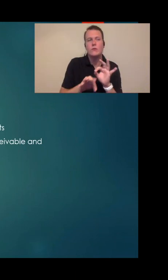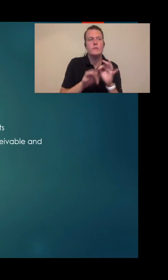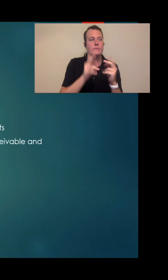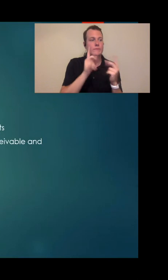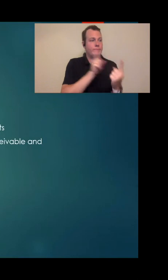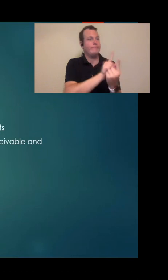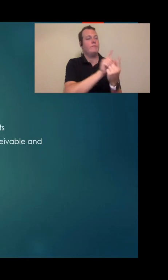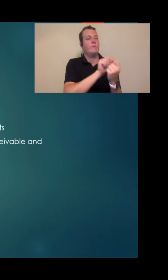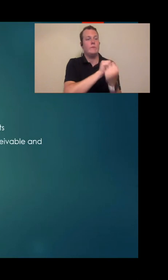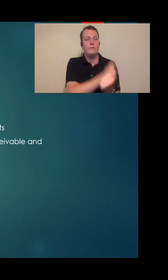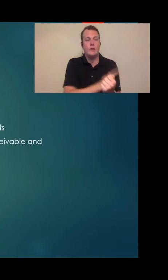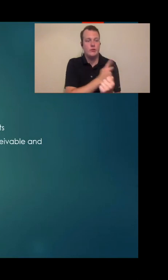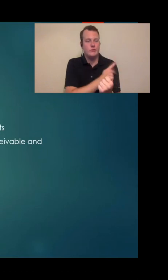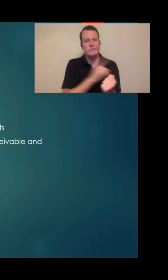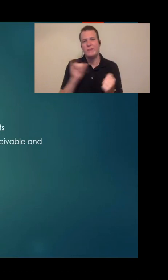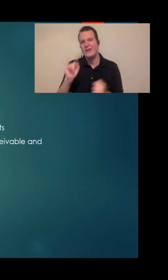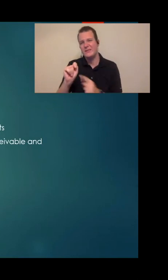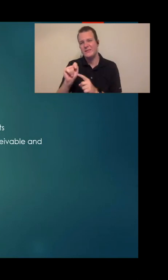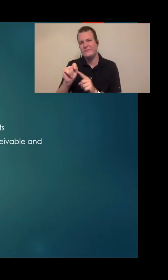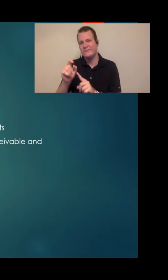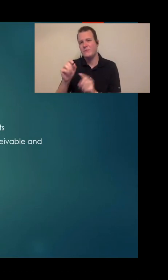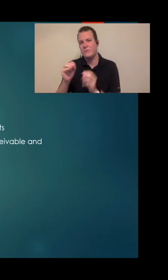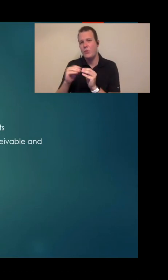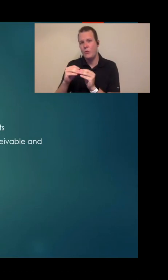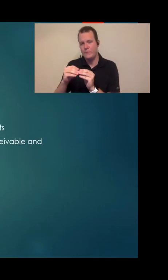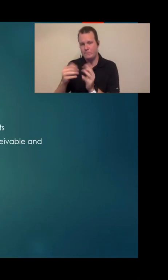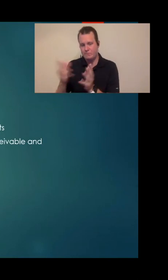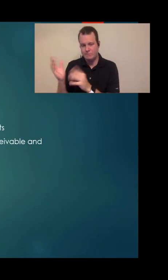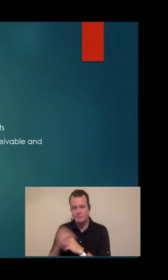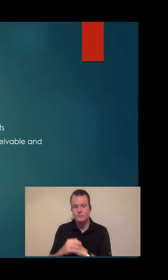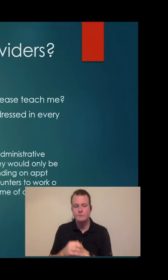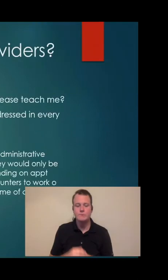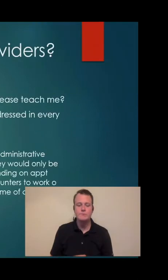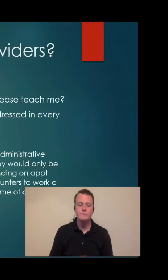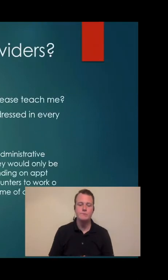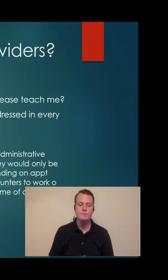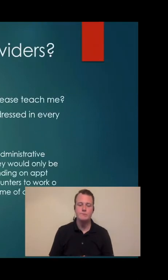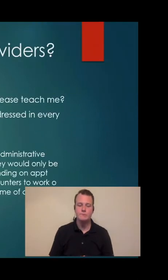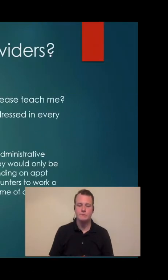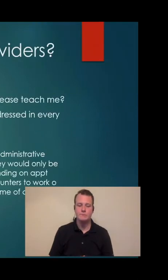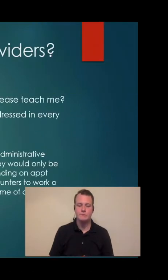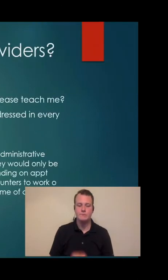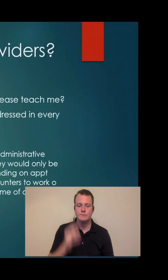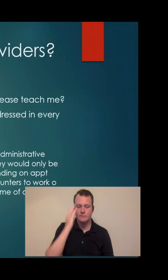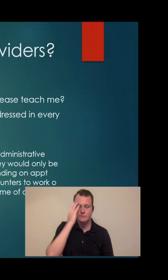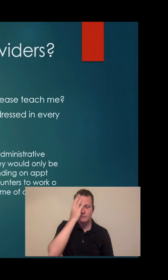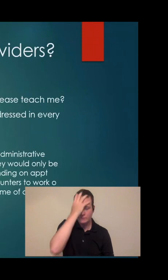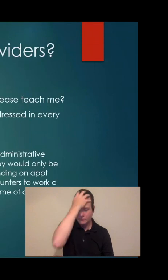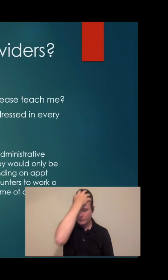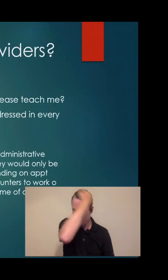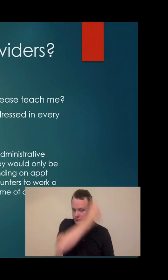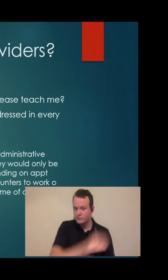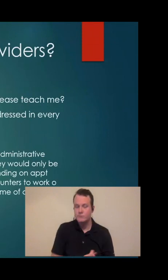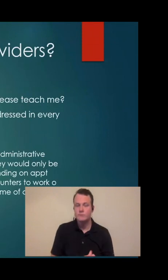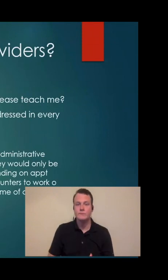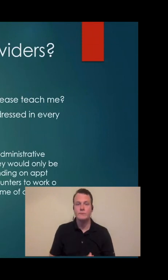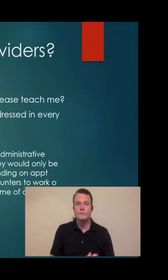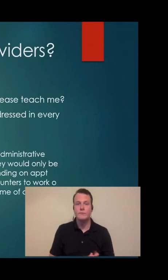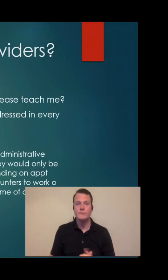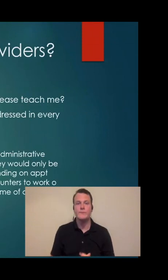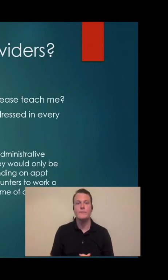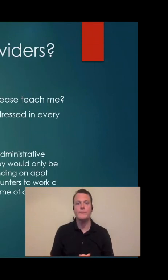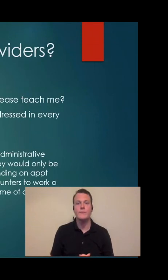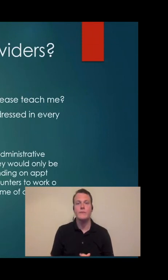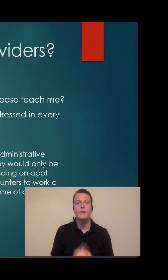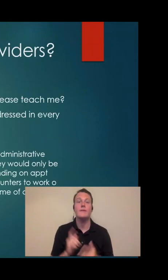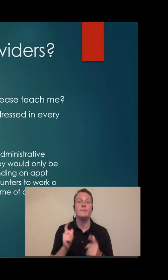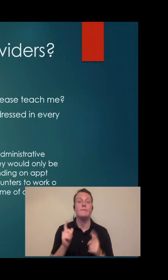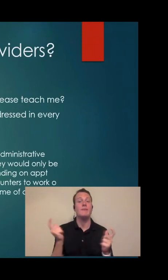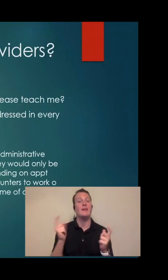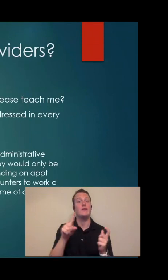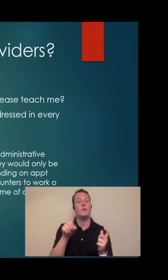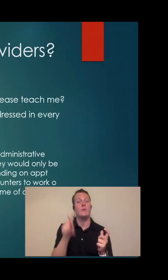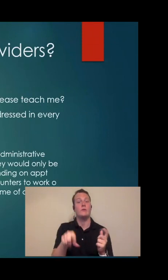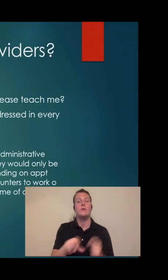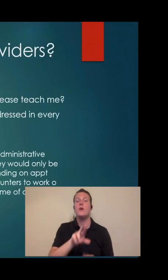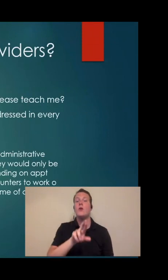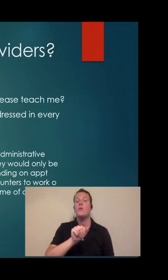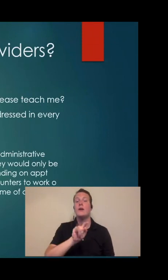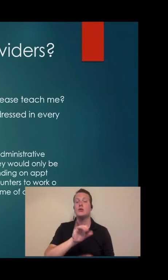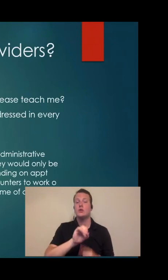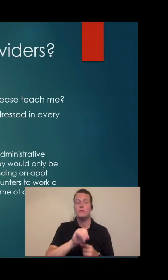see that patient in the next slide so a big question what's the ratio of